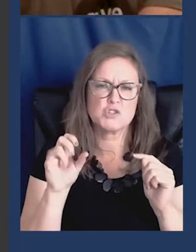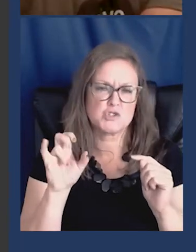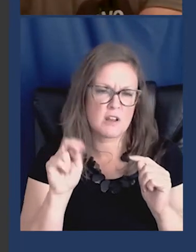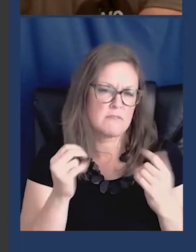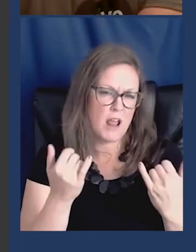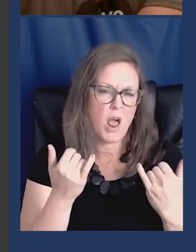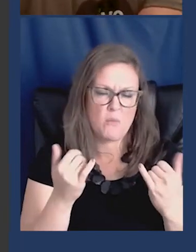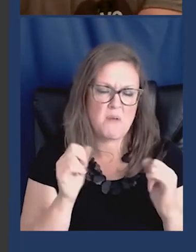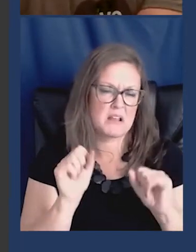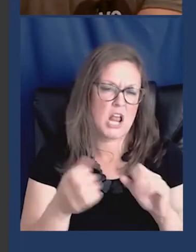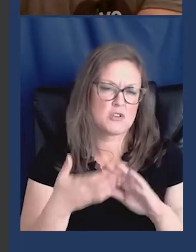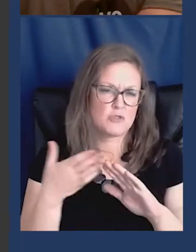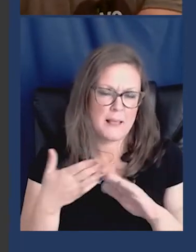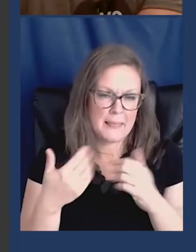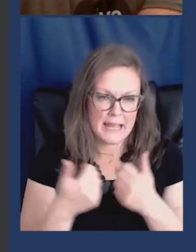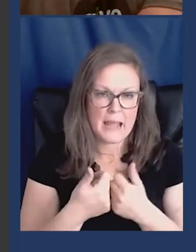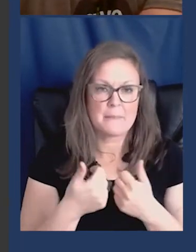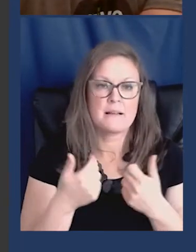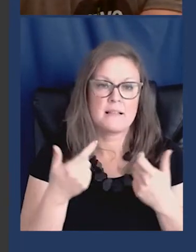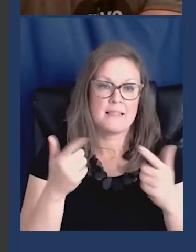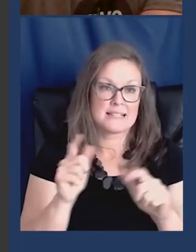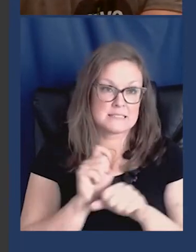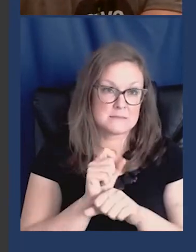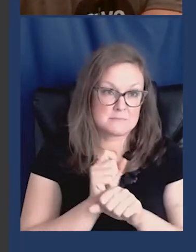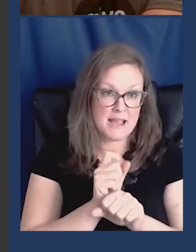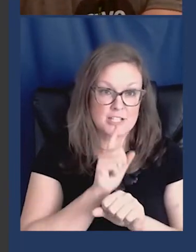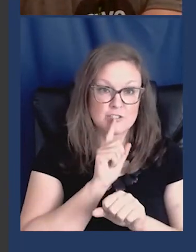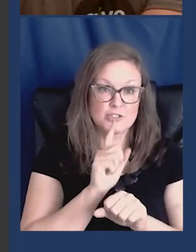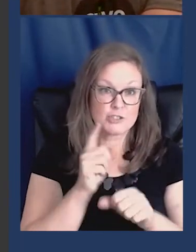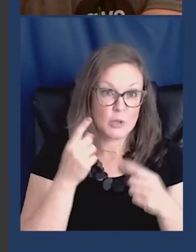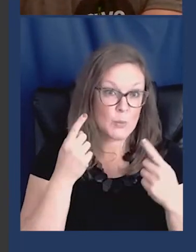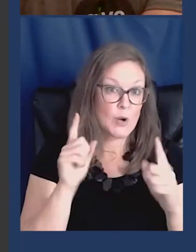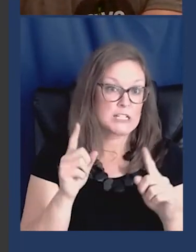Just make sure that that works before we get too deep into this.